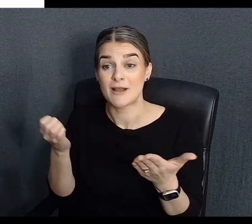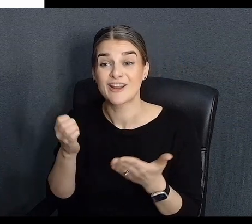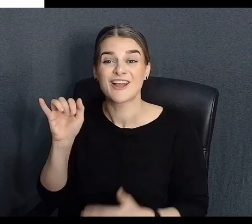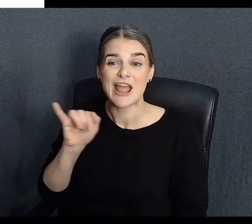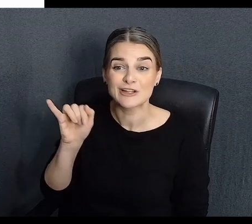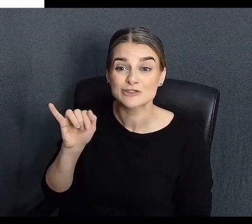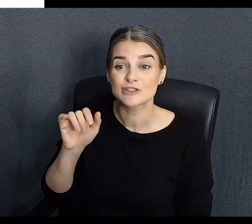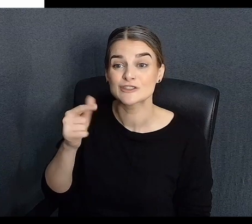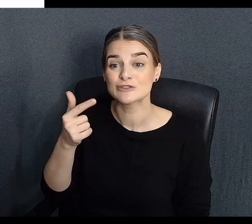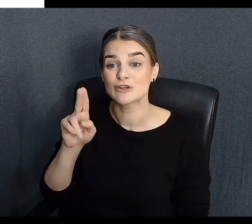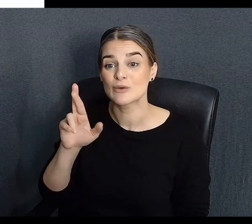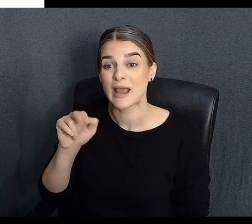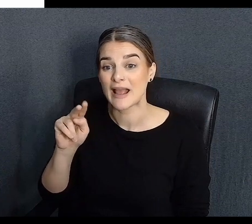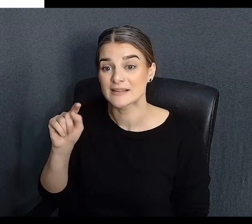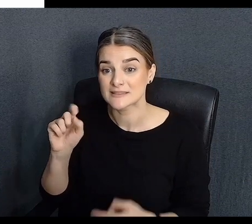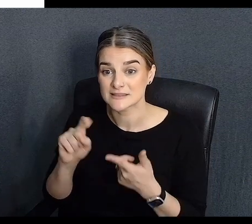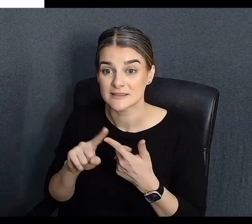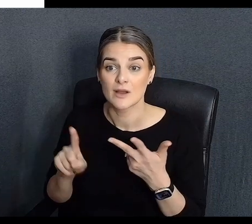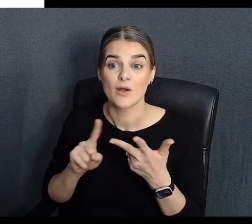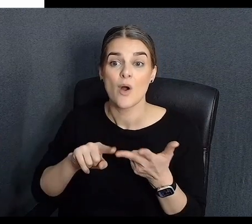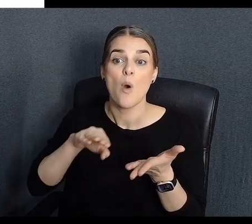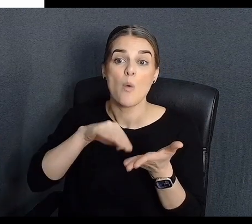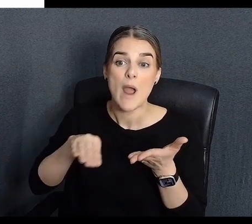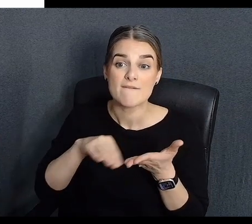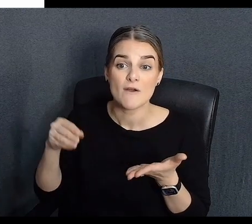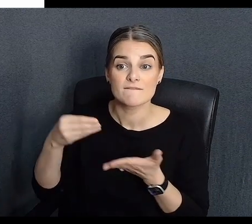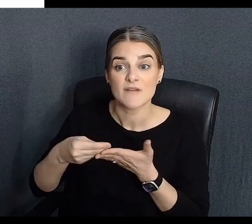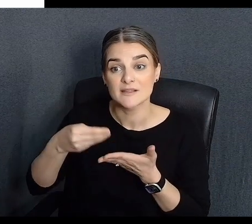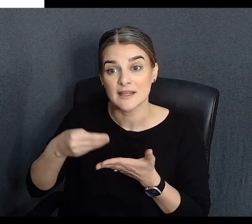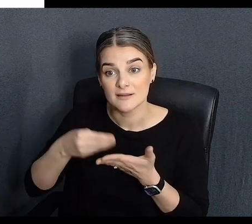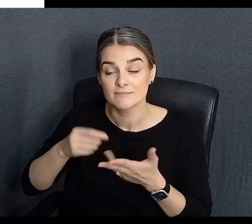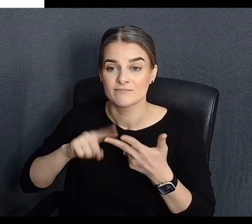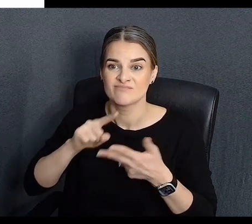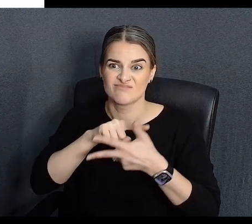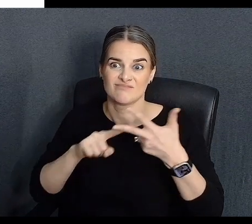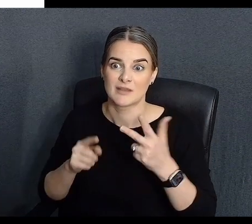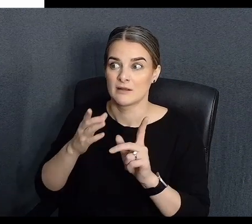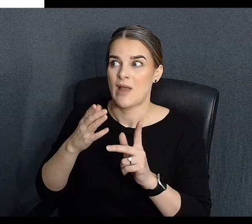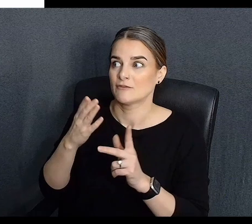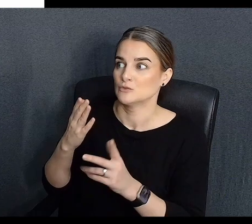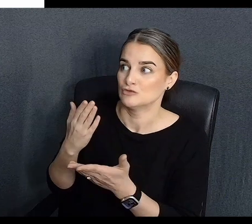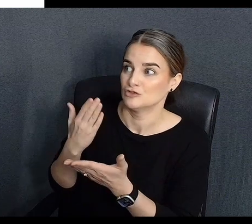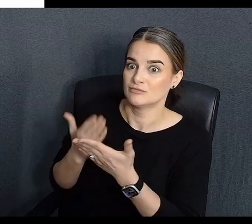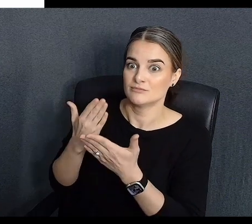those types of things. We're always going to need to be able to justify and argue for what we need.